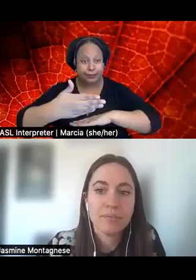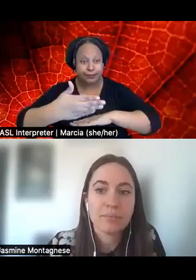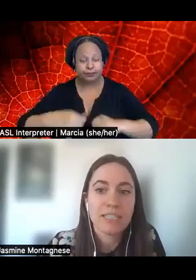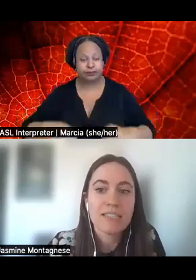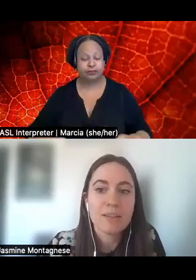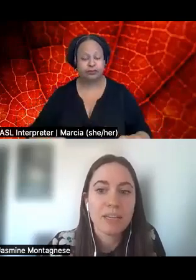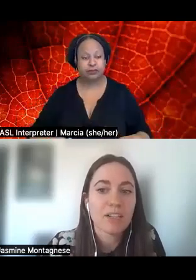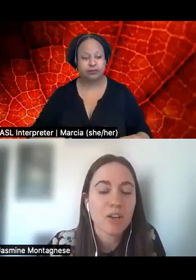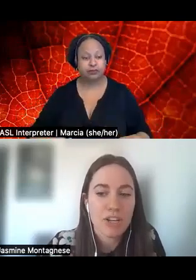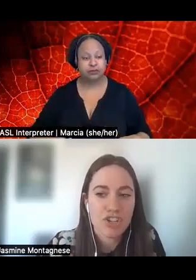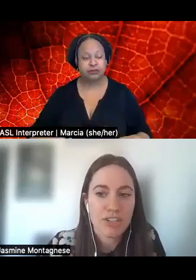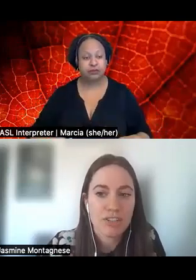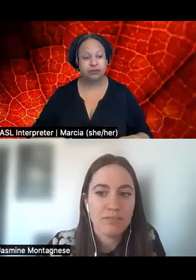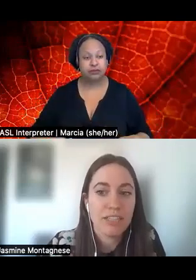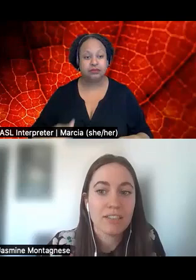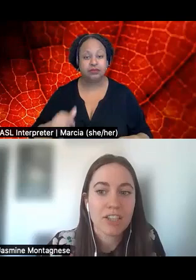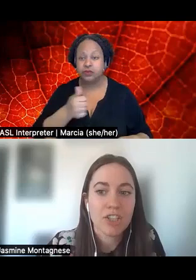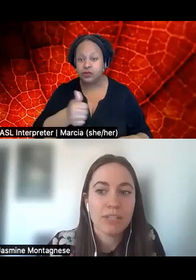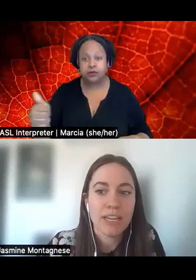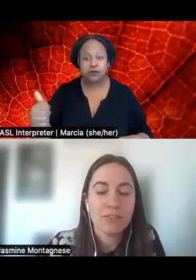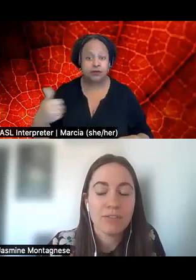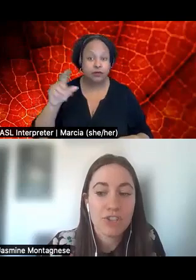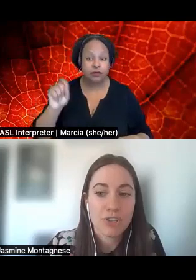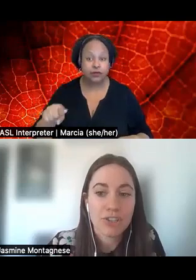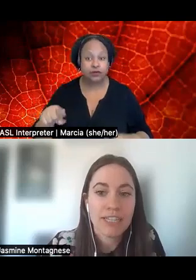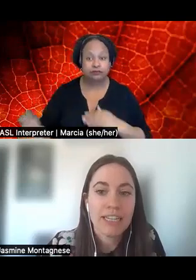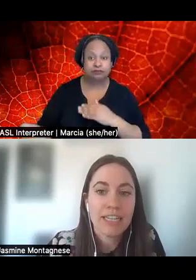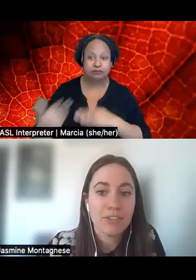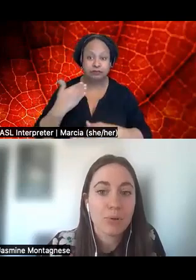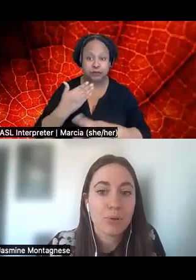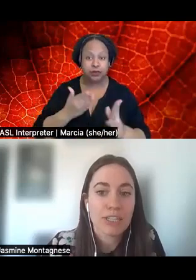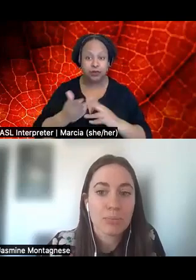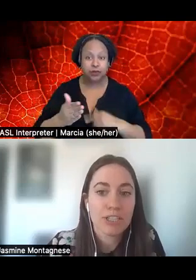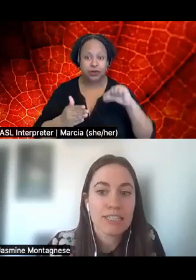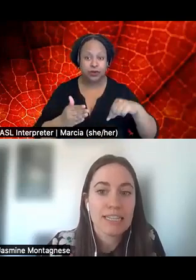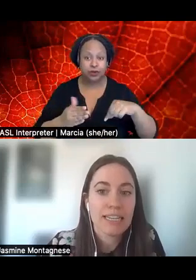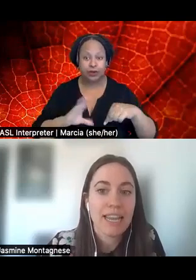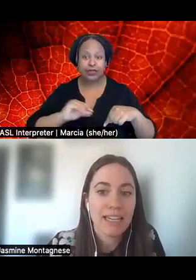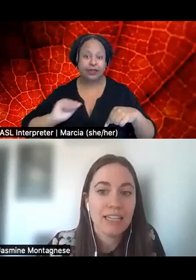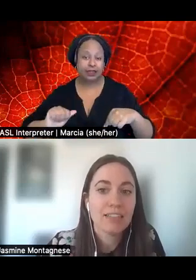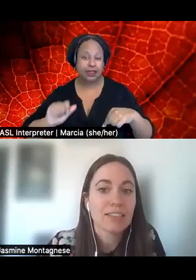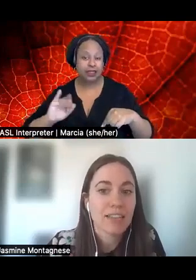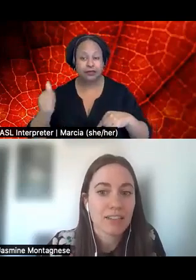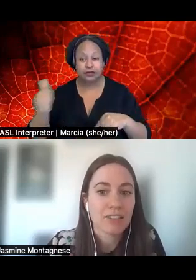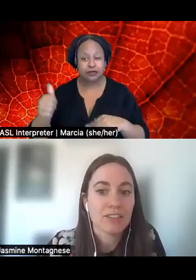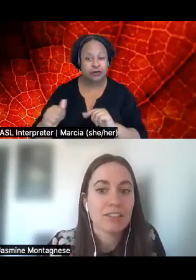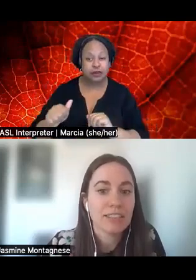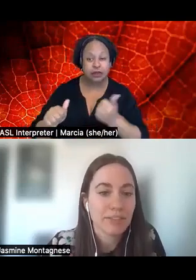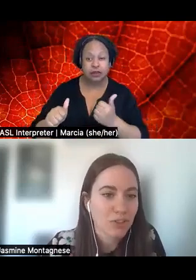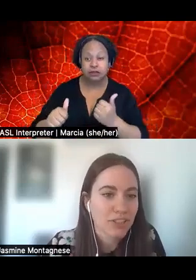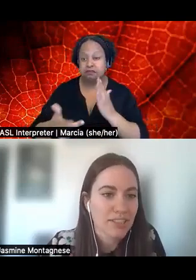Please submit a question via the Q&A feature if you are experiencing any technical difficulties.